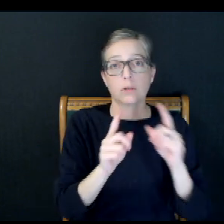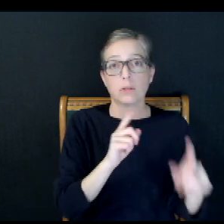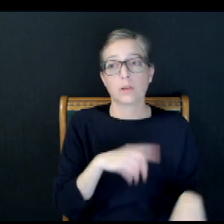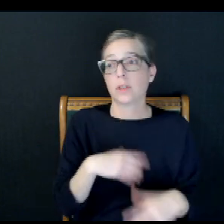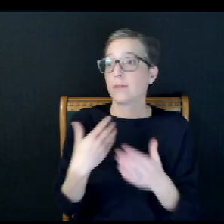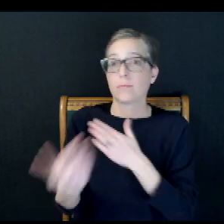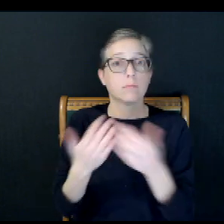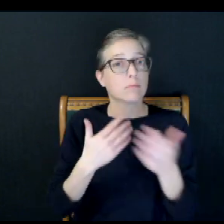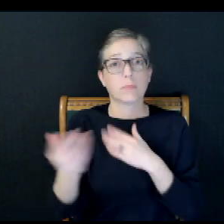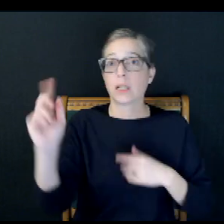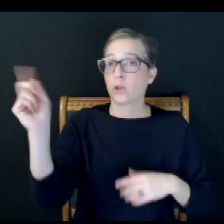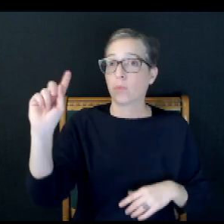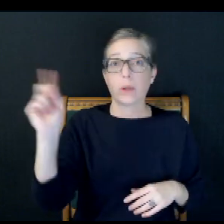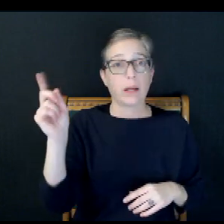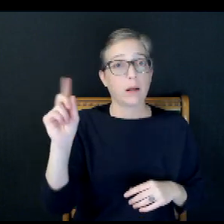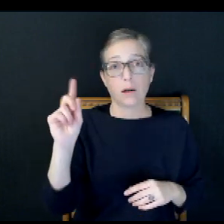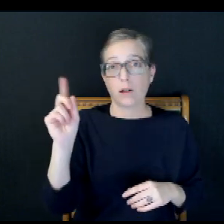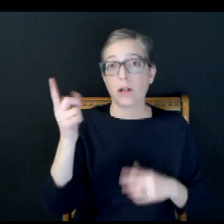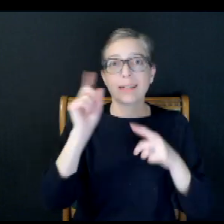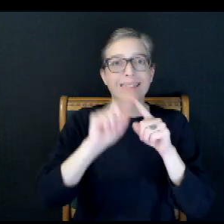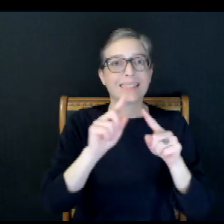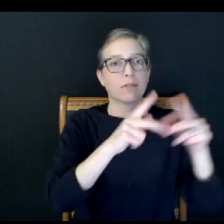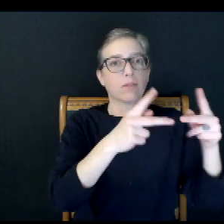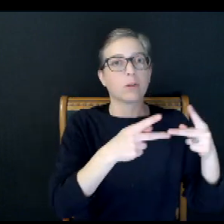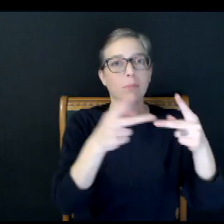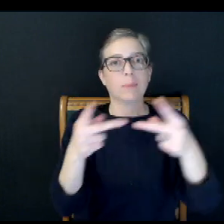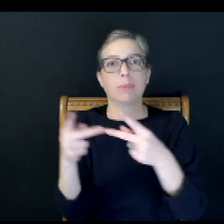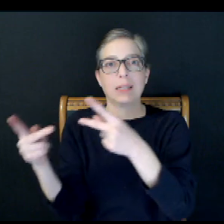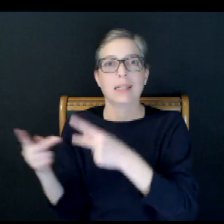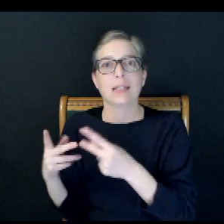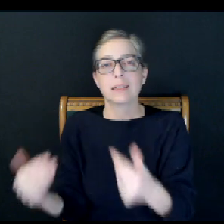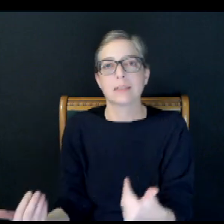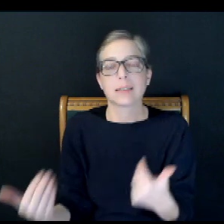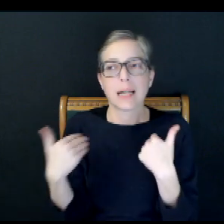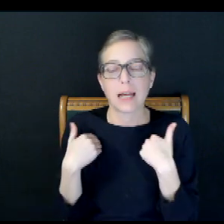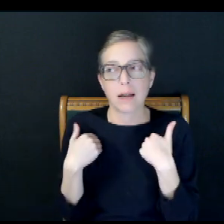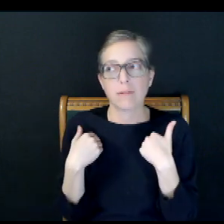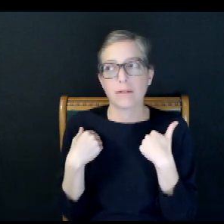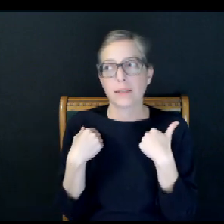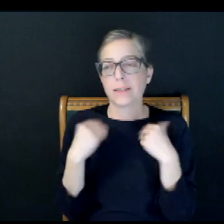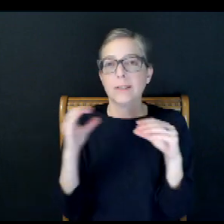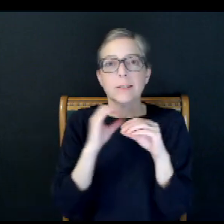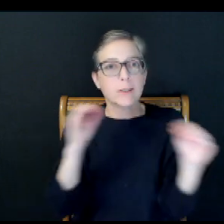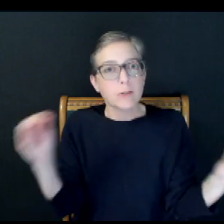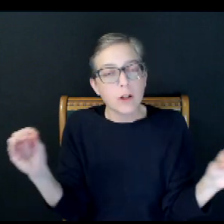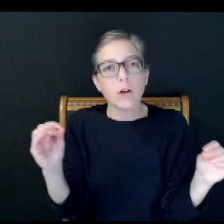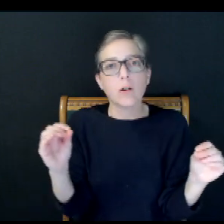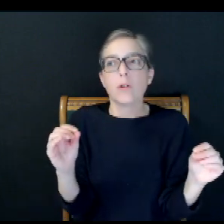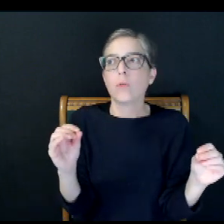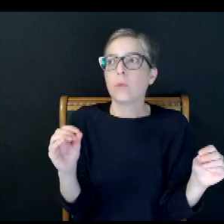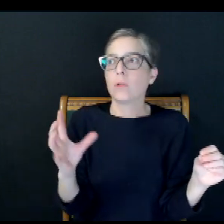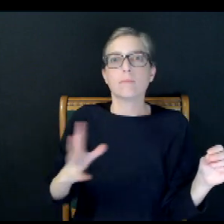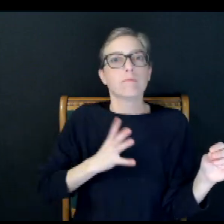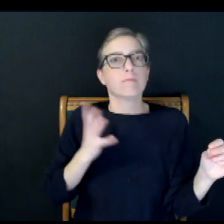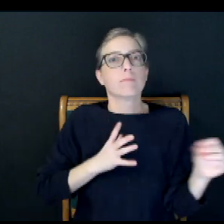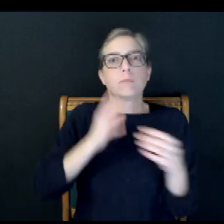Colorado have no information or training or really accessible websites